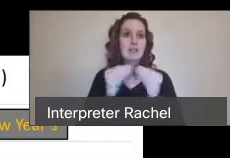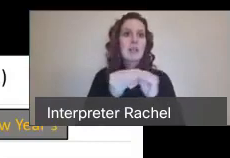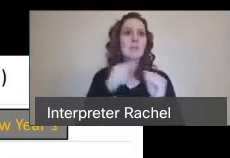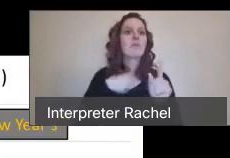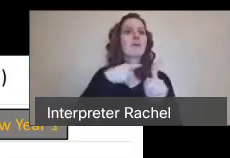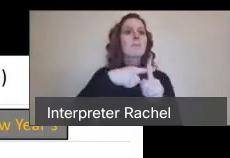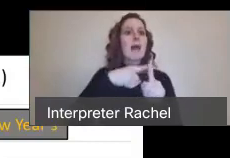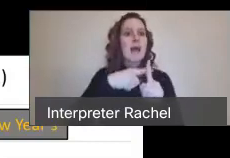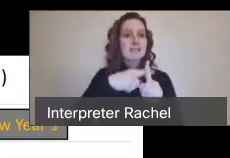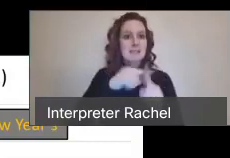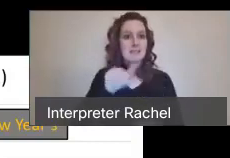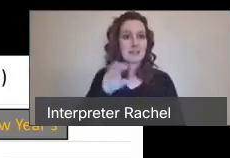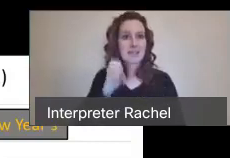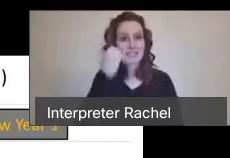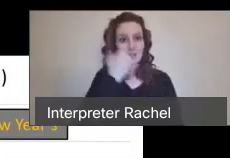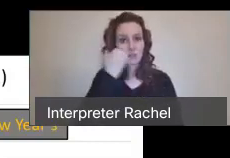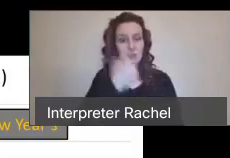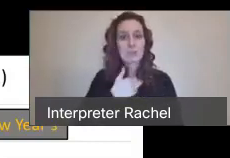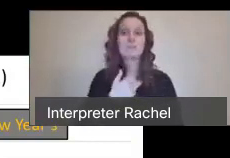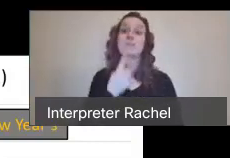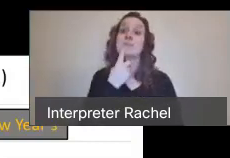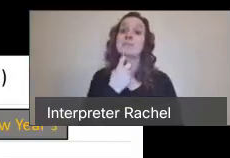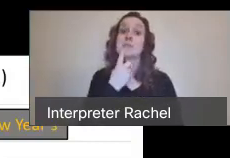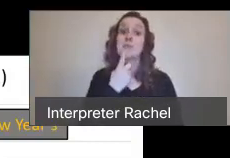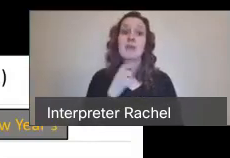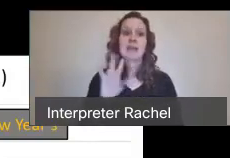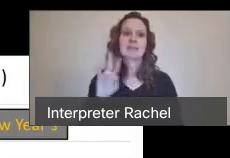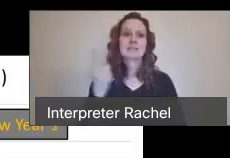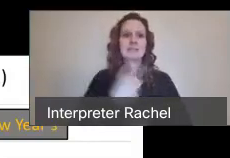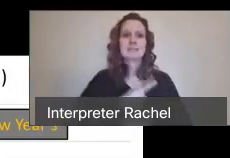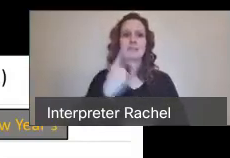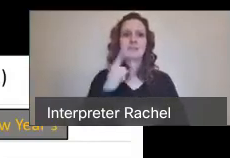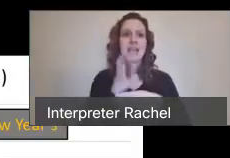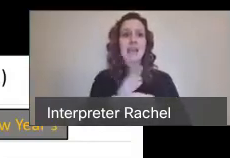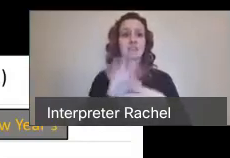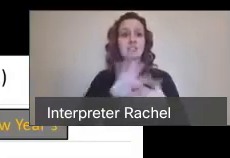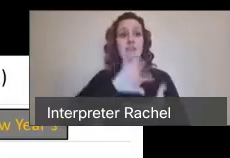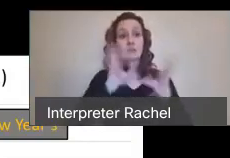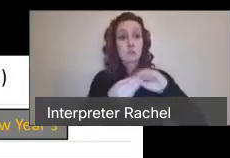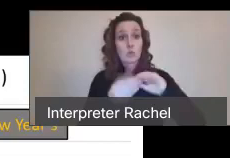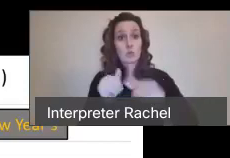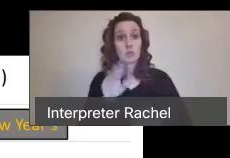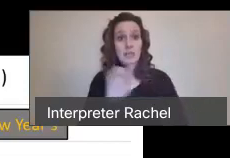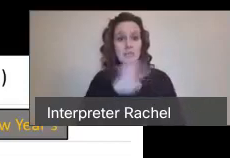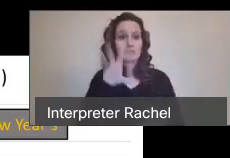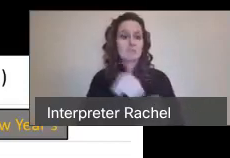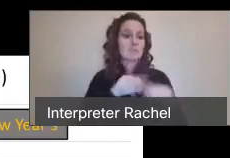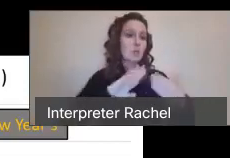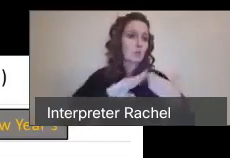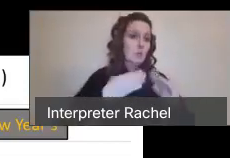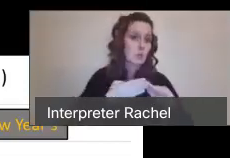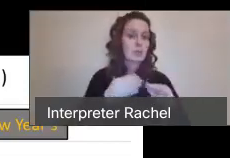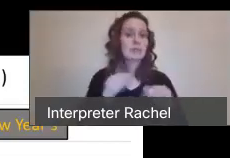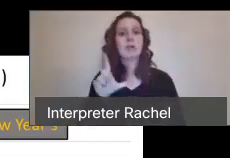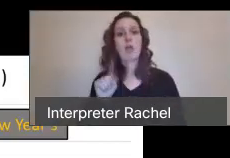The red is the seven day average of total cases, including community and long-term care facility